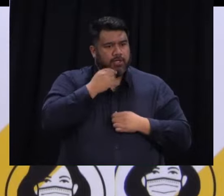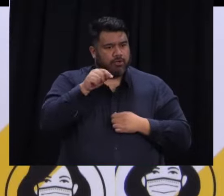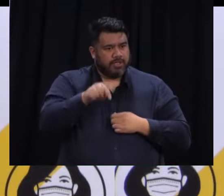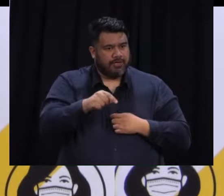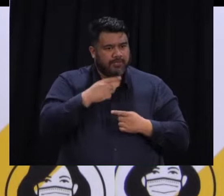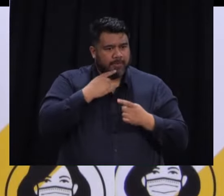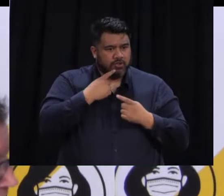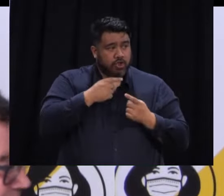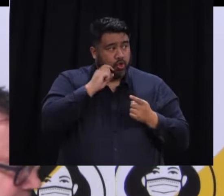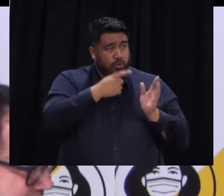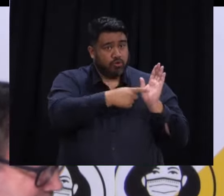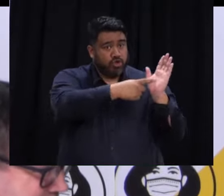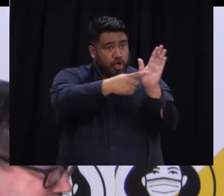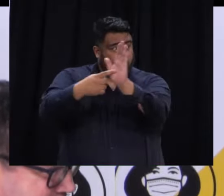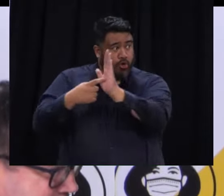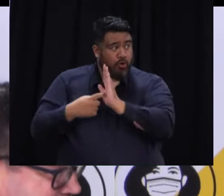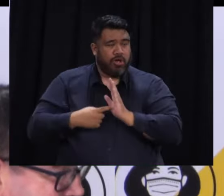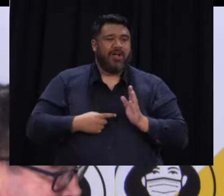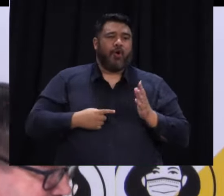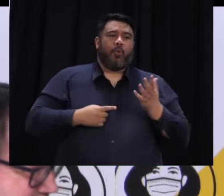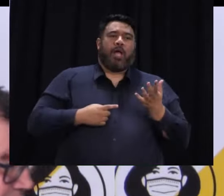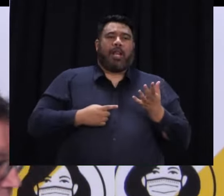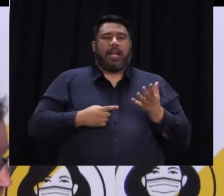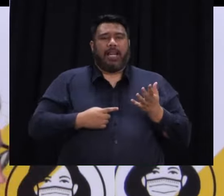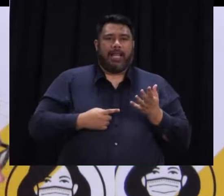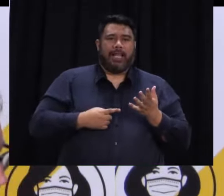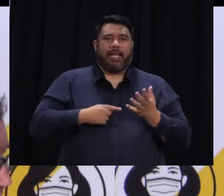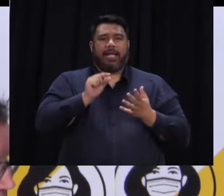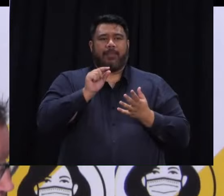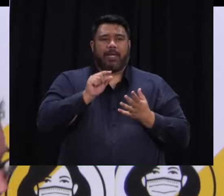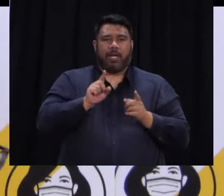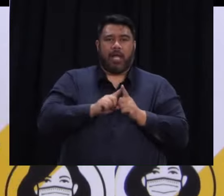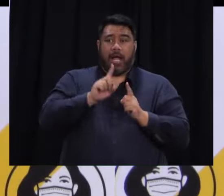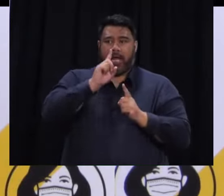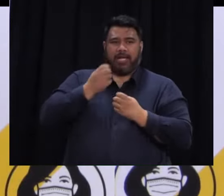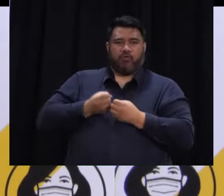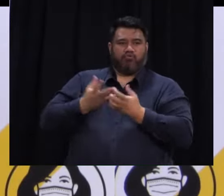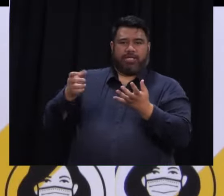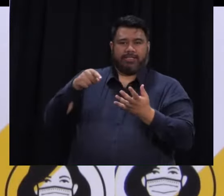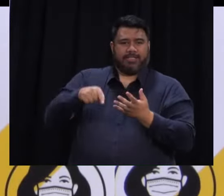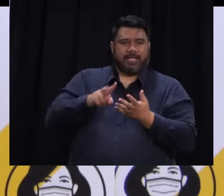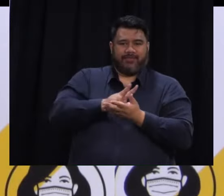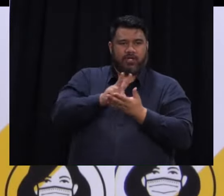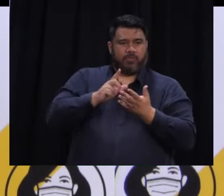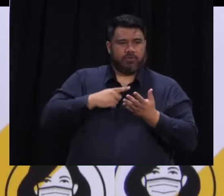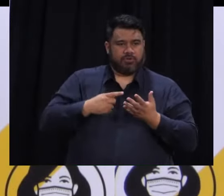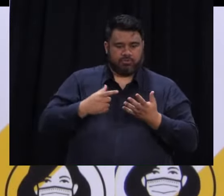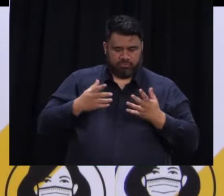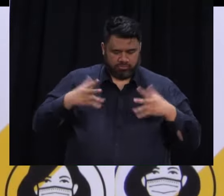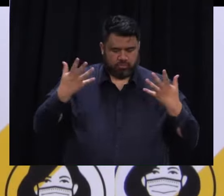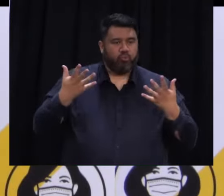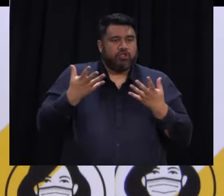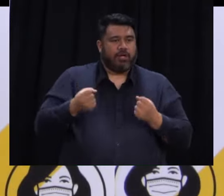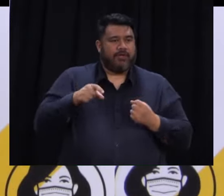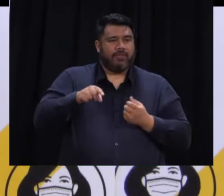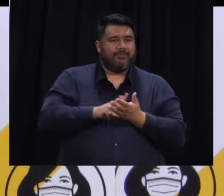remain unidentified at the